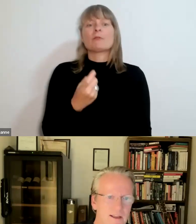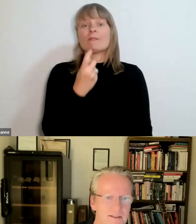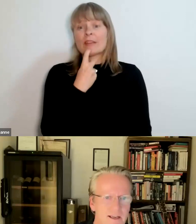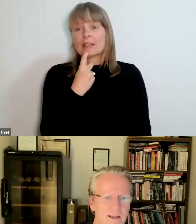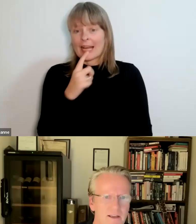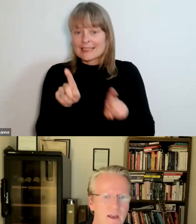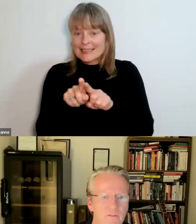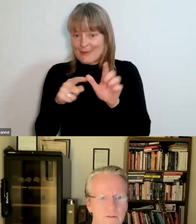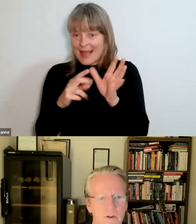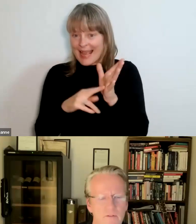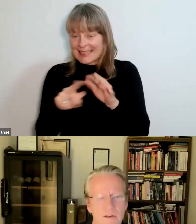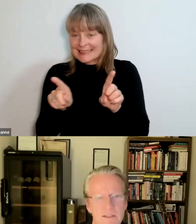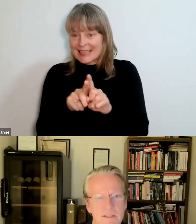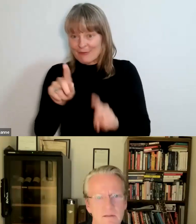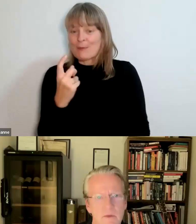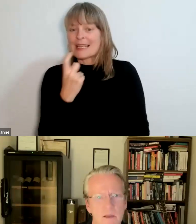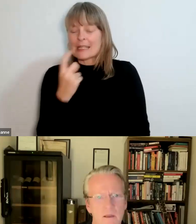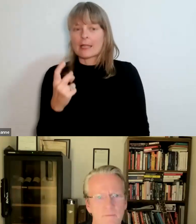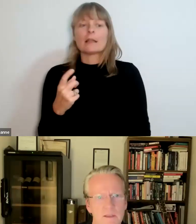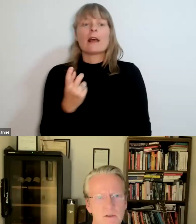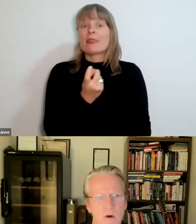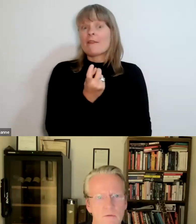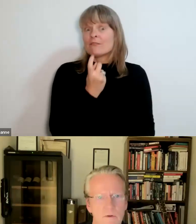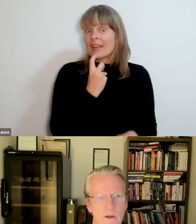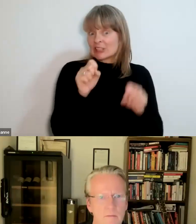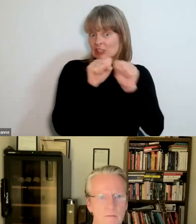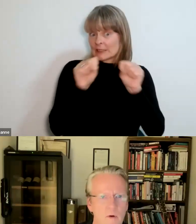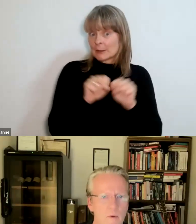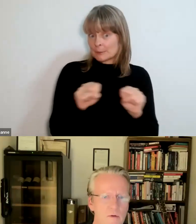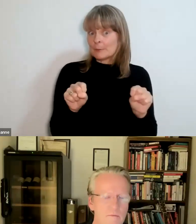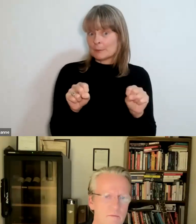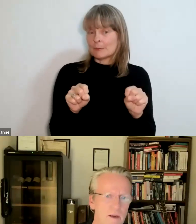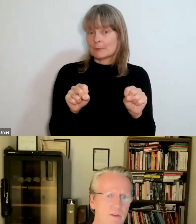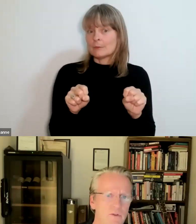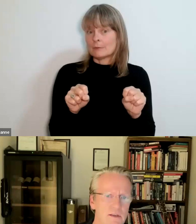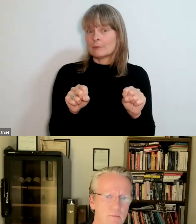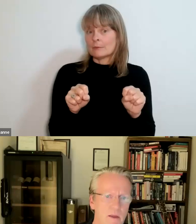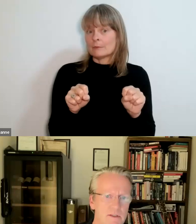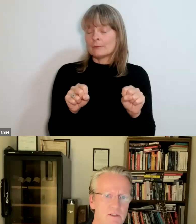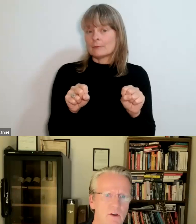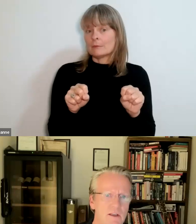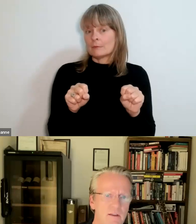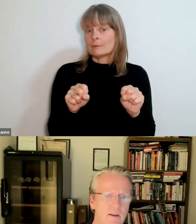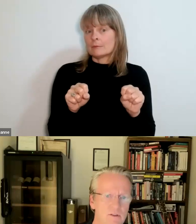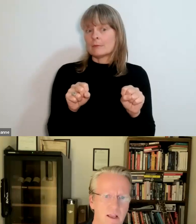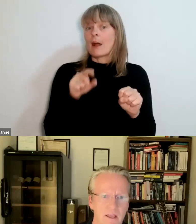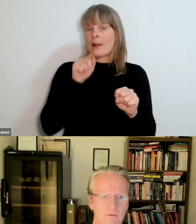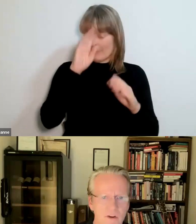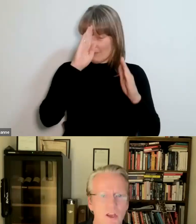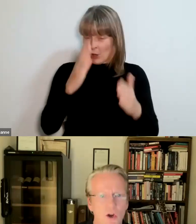prevention as well and start early. Just like other systems, I am from Finland, just like you Anne, and the